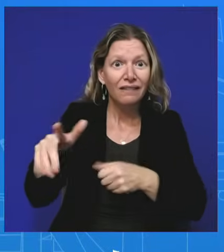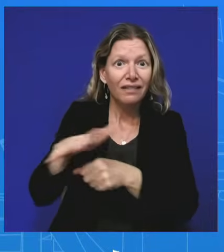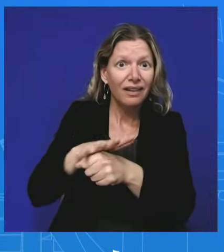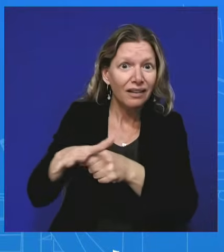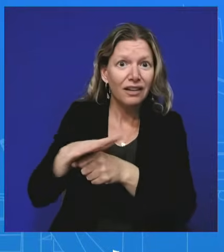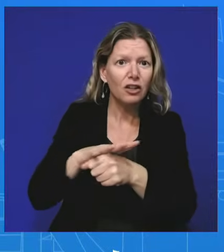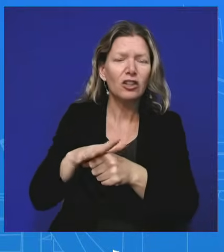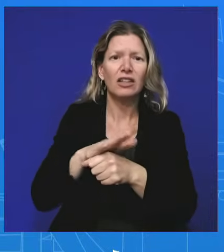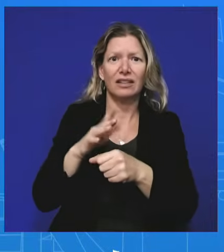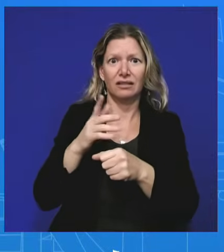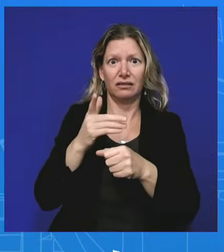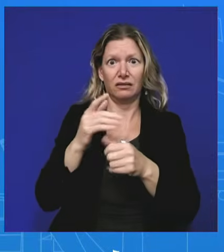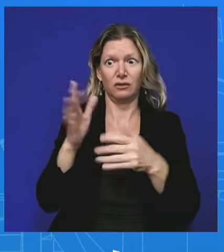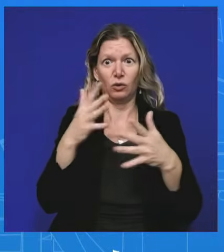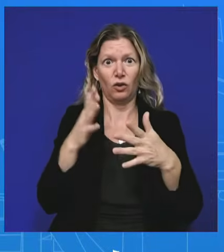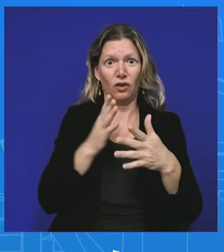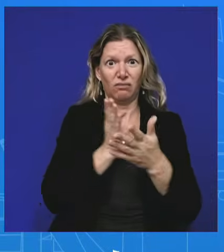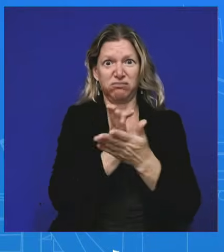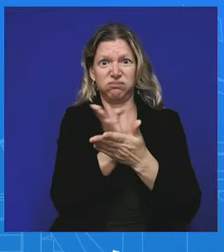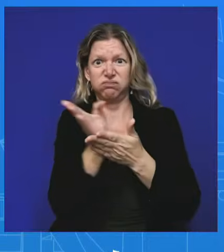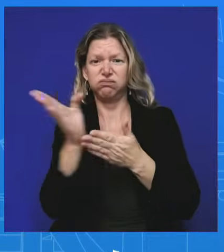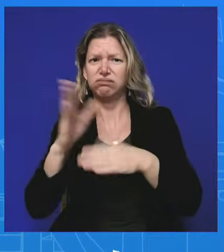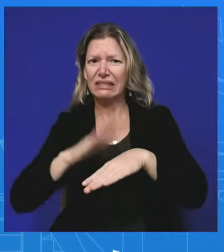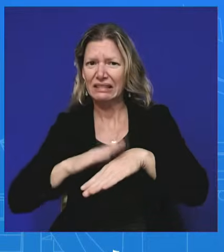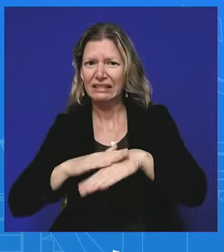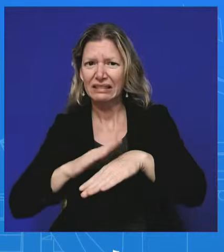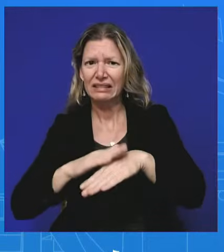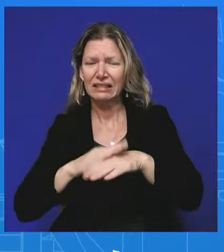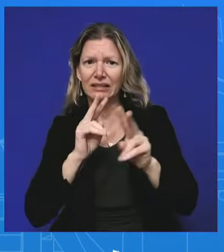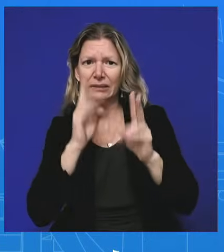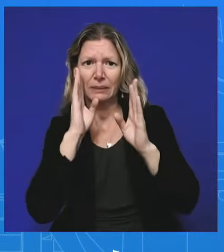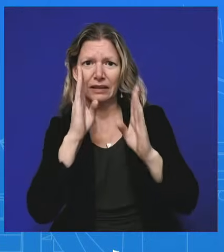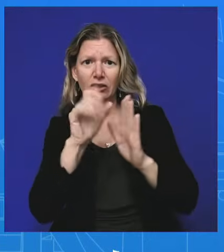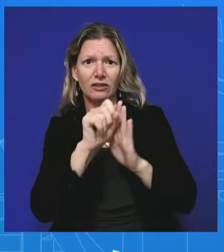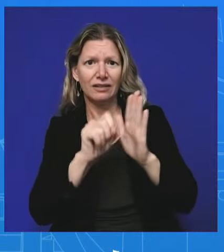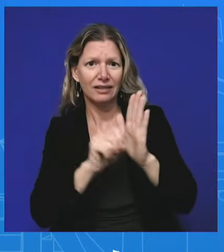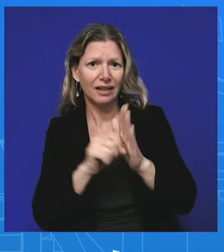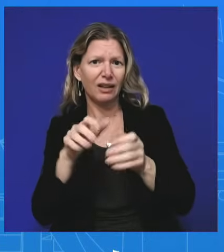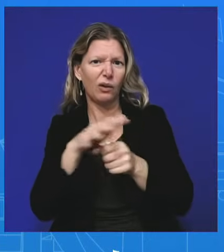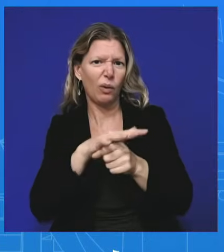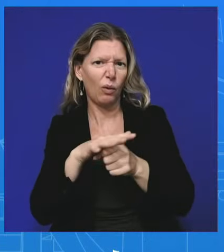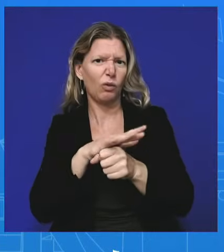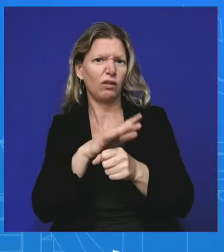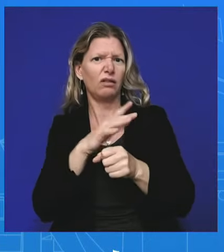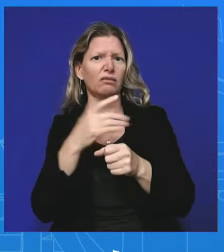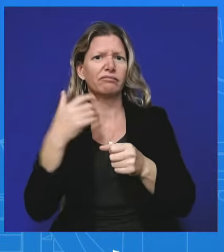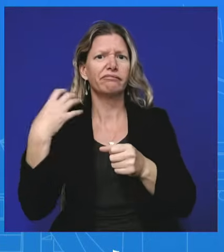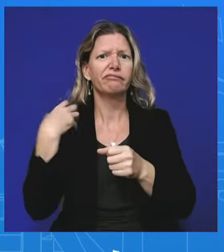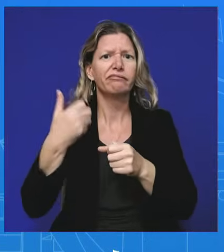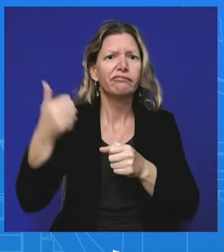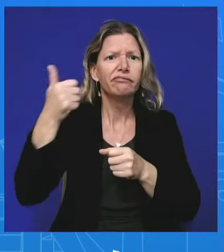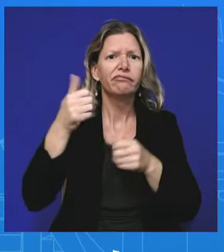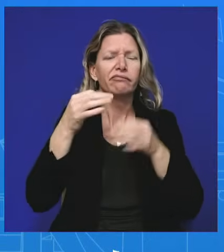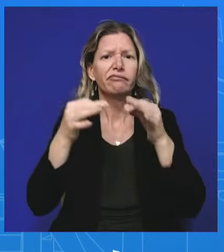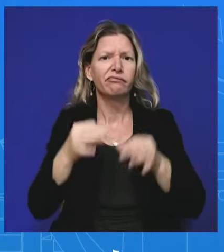And with that, I have -- we have the Admiral here today to talk about a update in the Middle East. Mr. Kirby: Thank you, Karine.